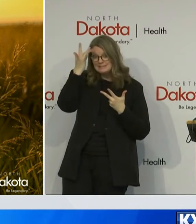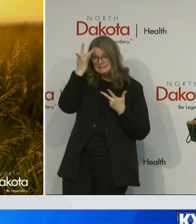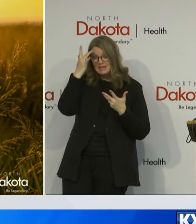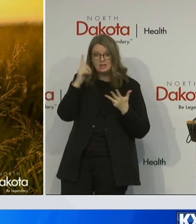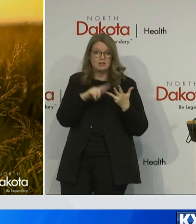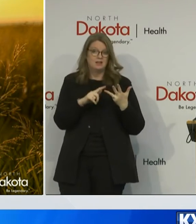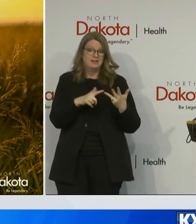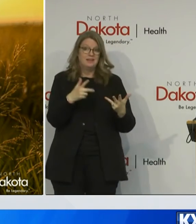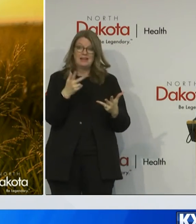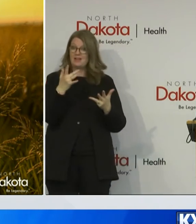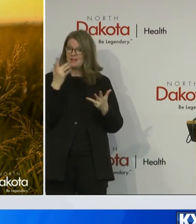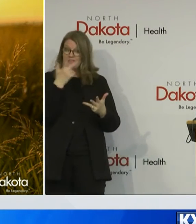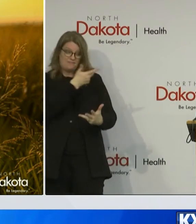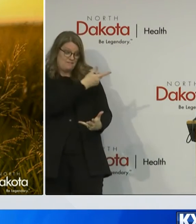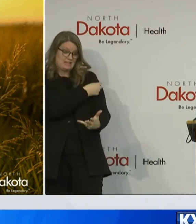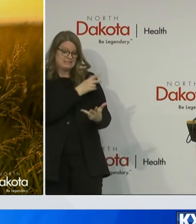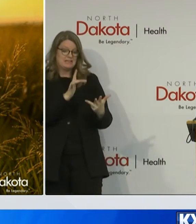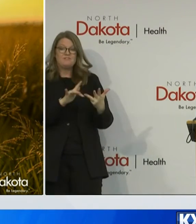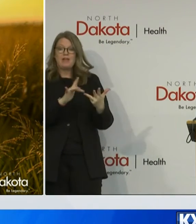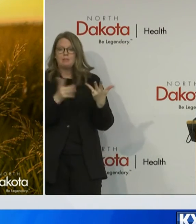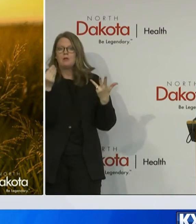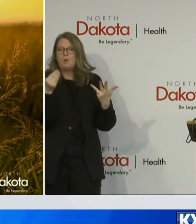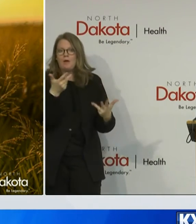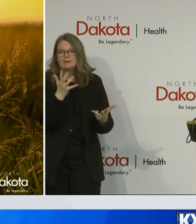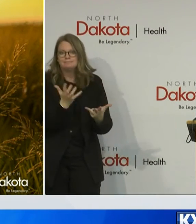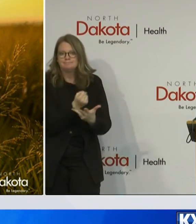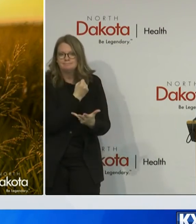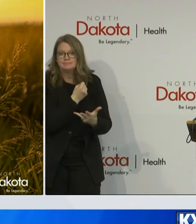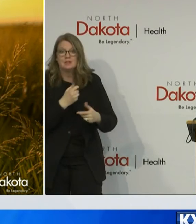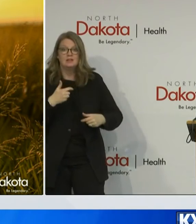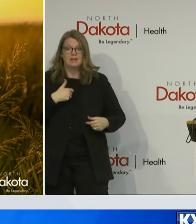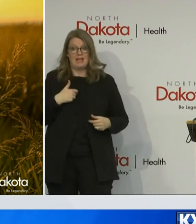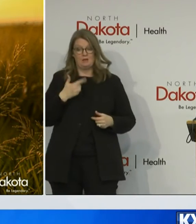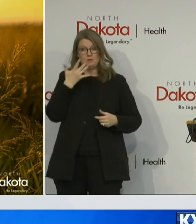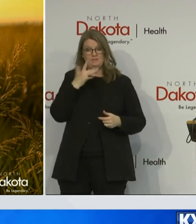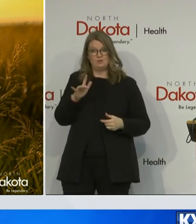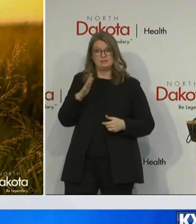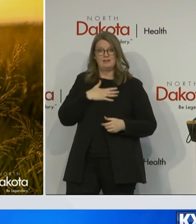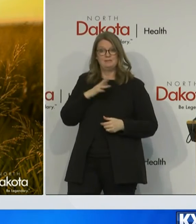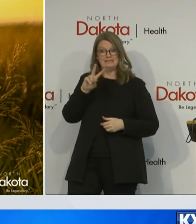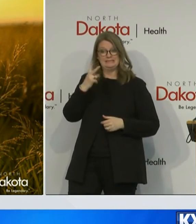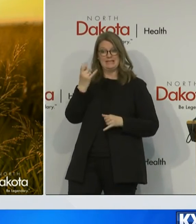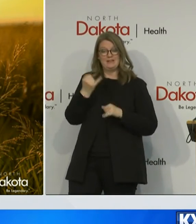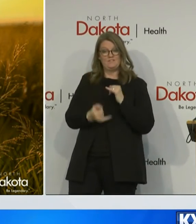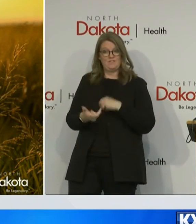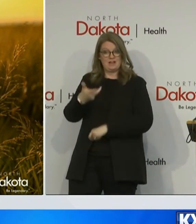PRACTICE OUR COVID-19 PRECAUTIONS LIKE WEARING A MASK, PHYSICAL DISTANCING, STAYING HOME YOU'RE SICK AND